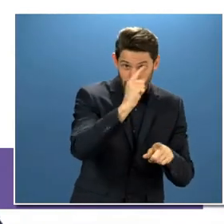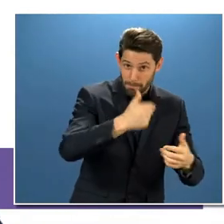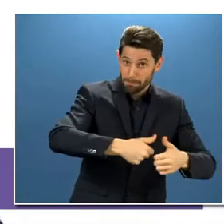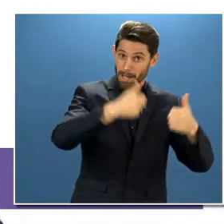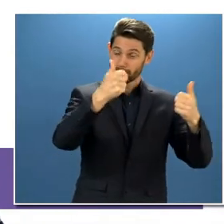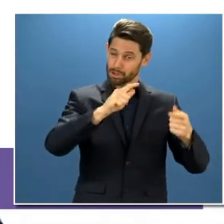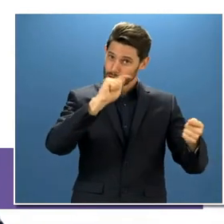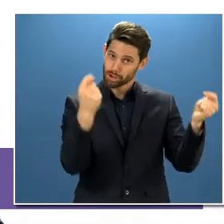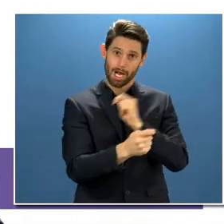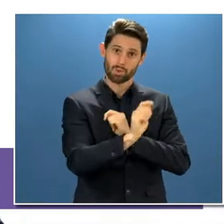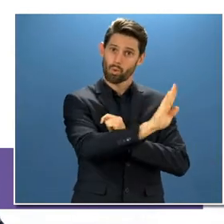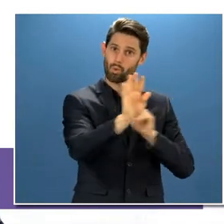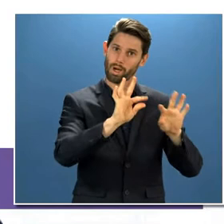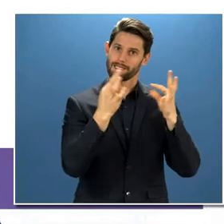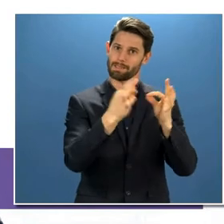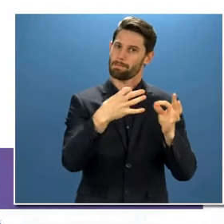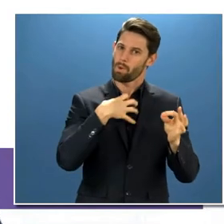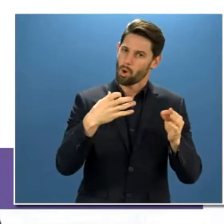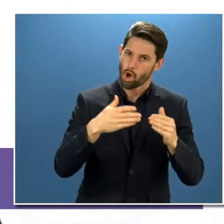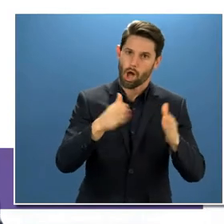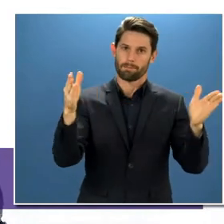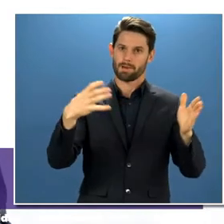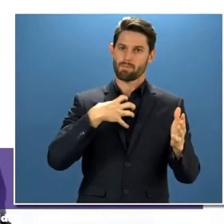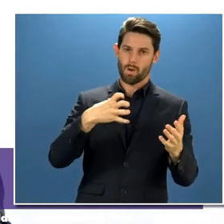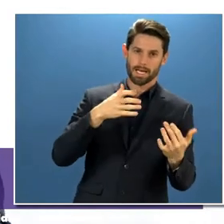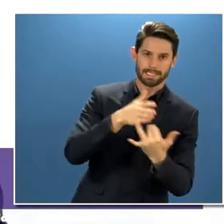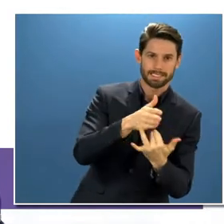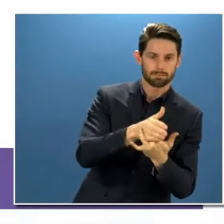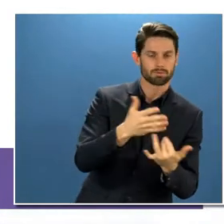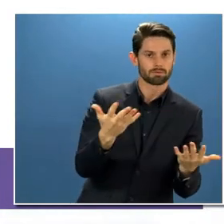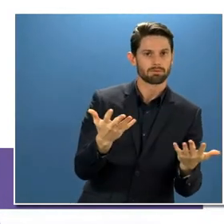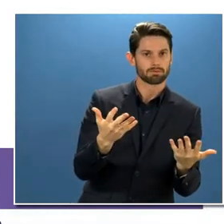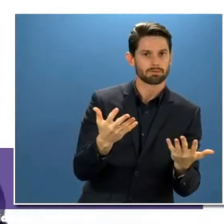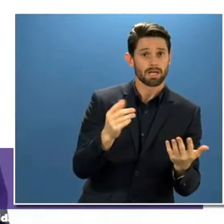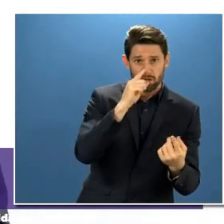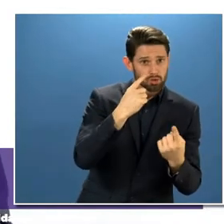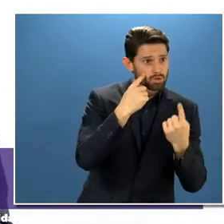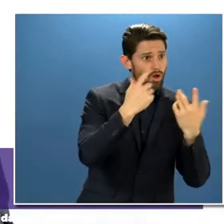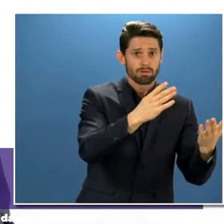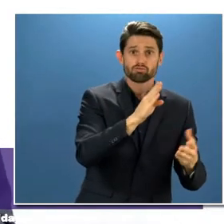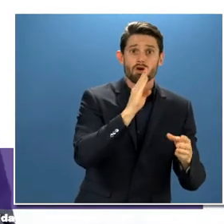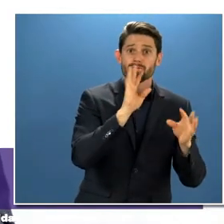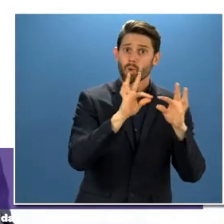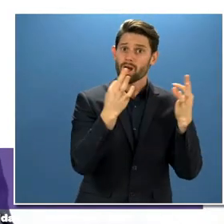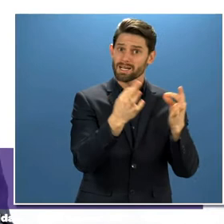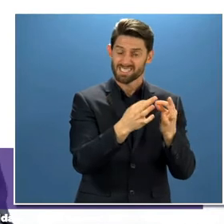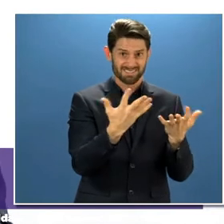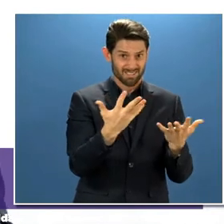can be a differentiator in the private market, that how you employ people with disabilities is something that is valued.